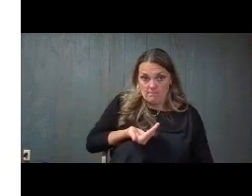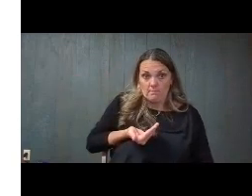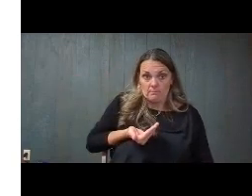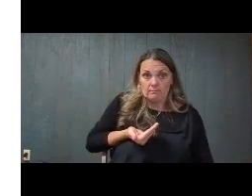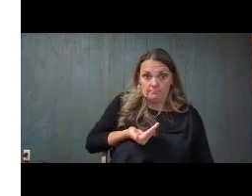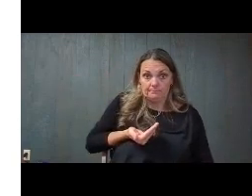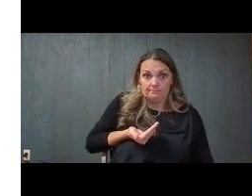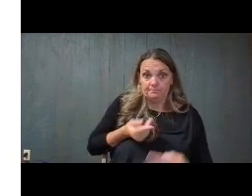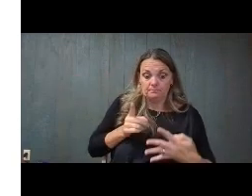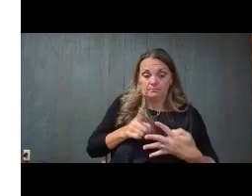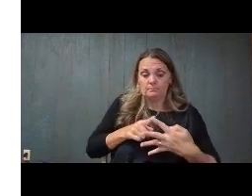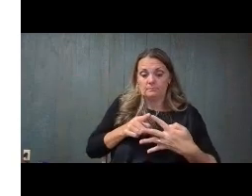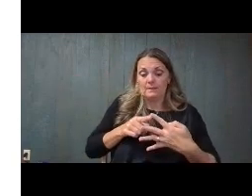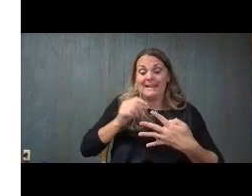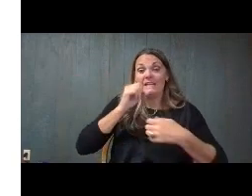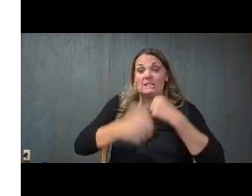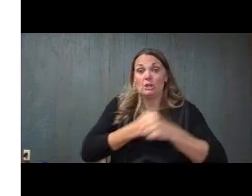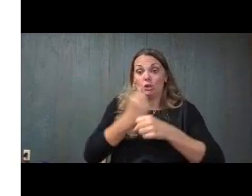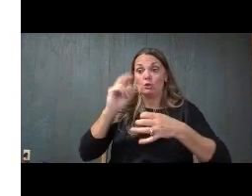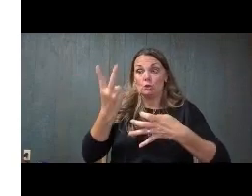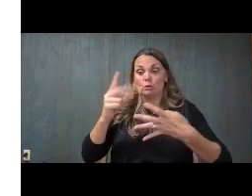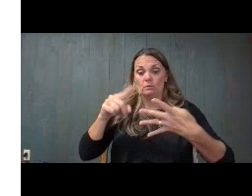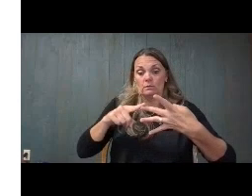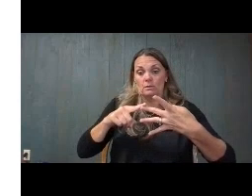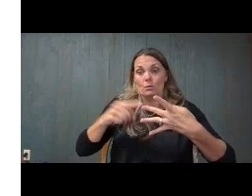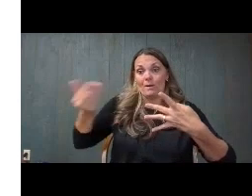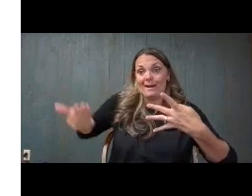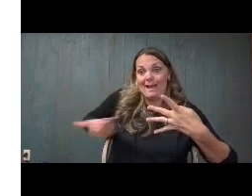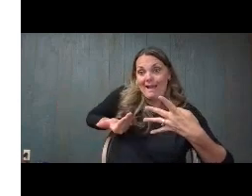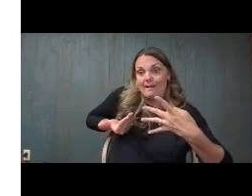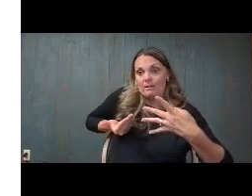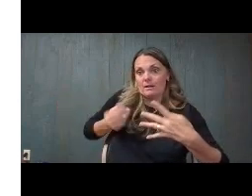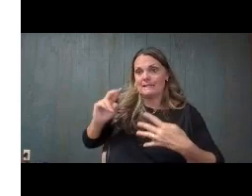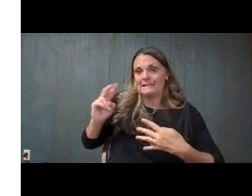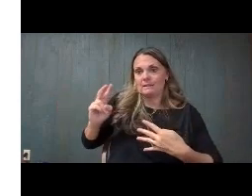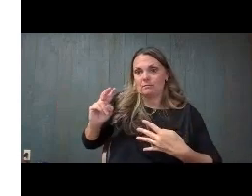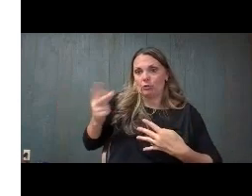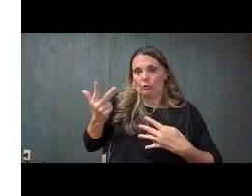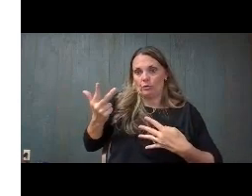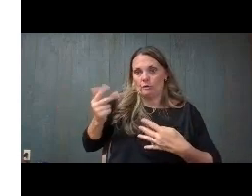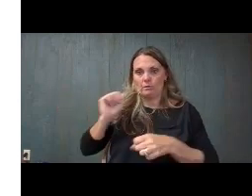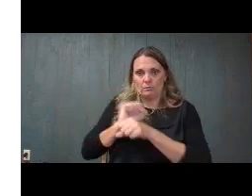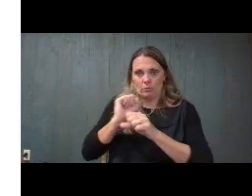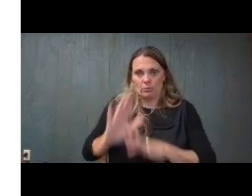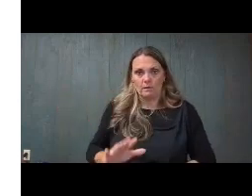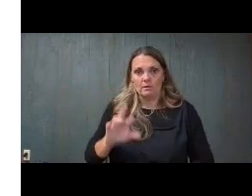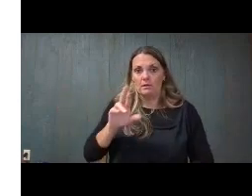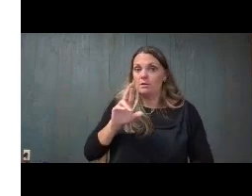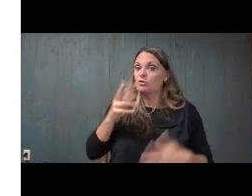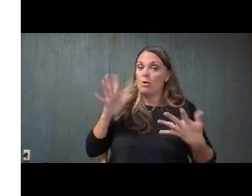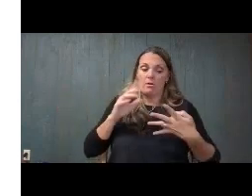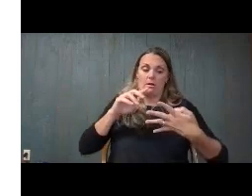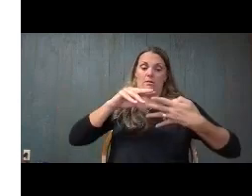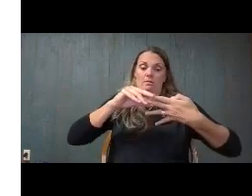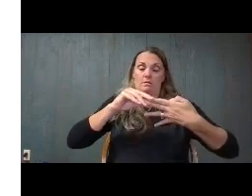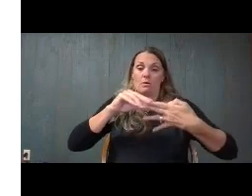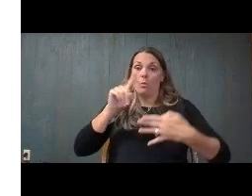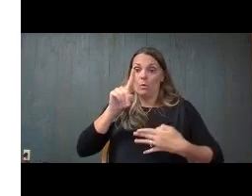in year two. We're hiring an additional employee, so you'd have your already existing $100,000